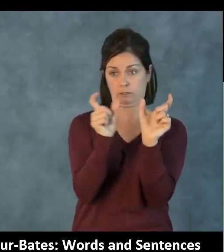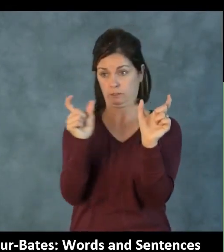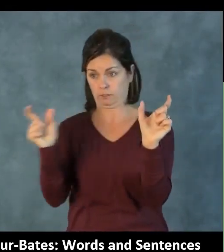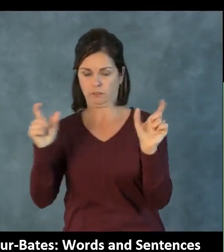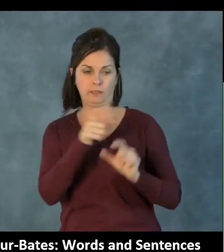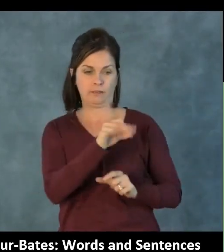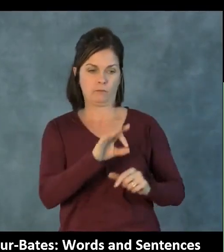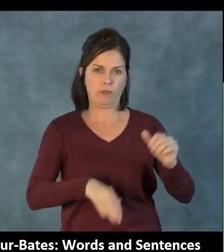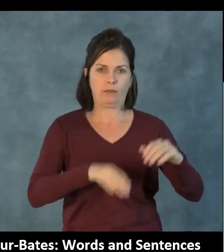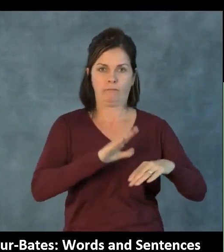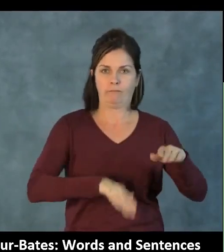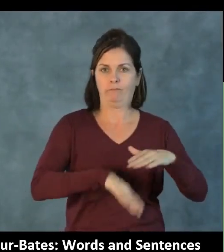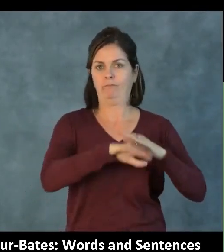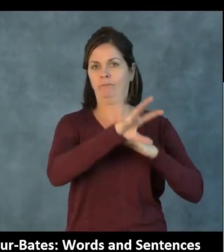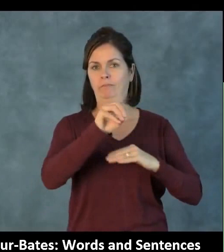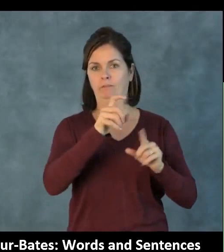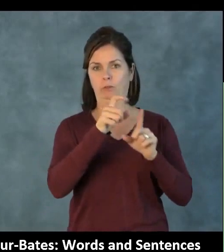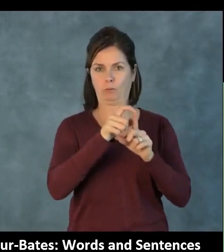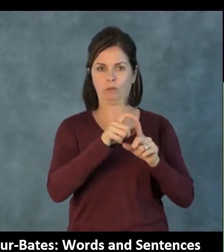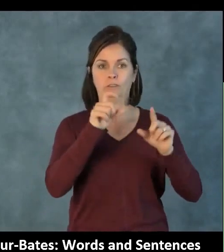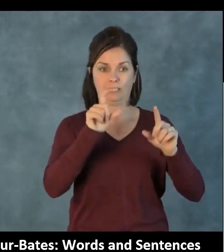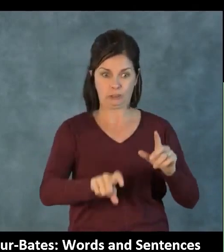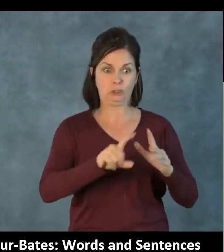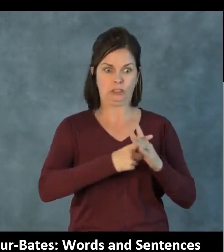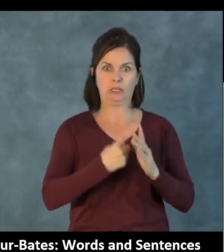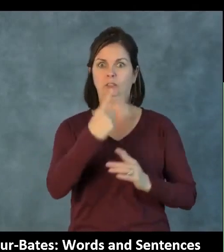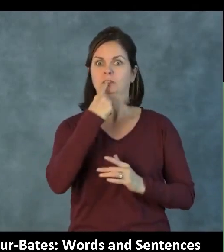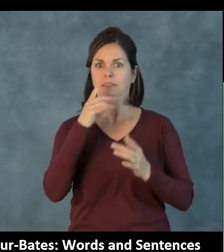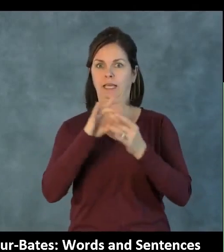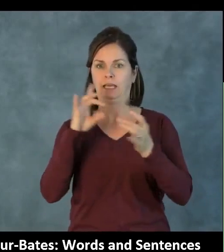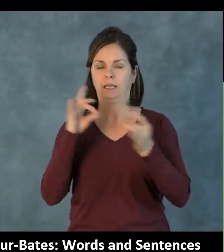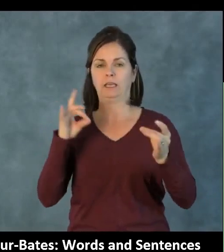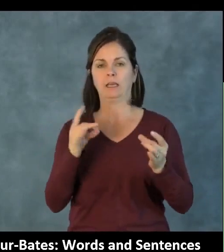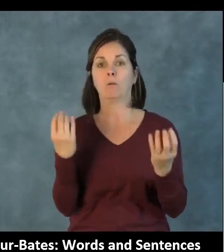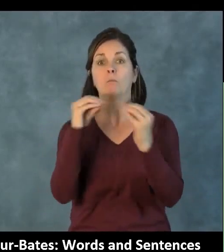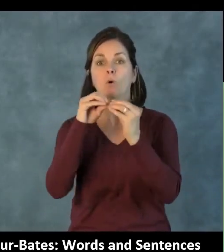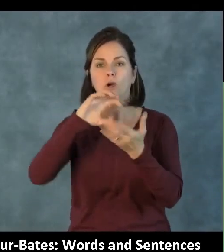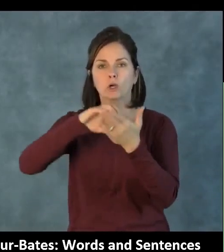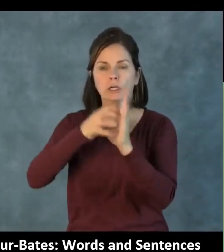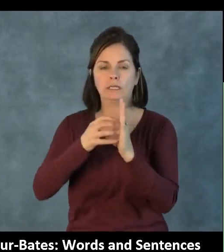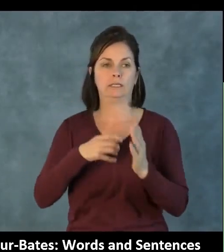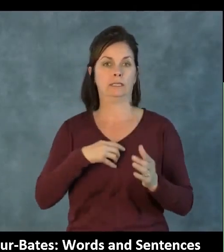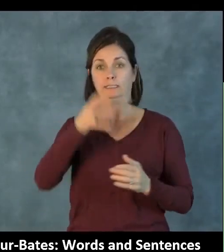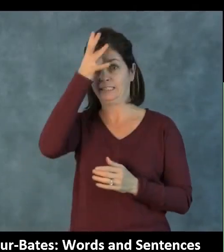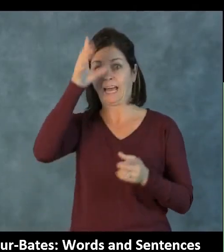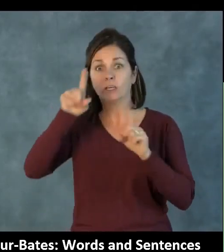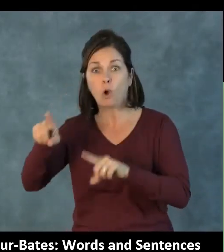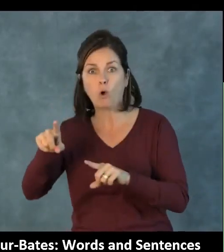they should be beginning to say things like, "More cookie", "Daddy go". As they acquire more